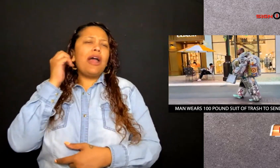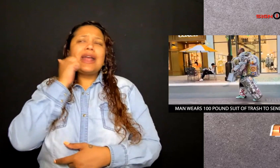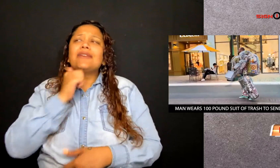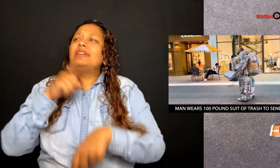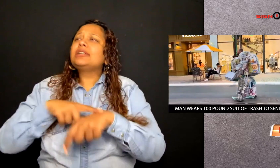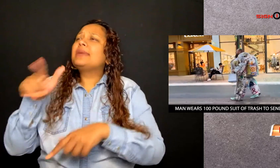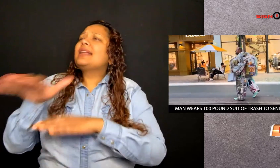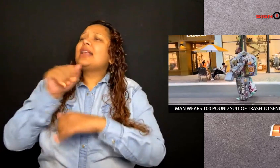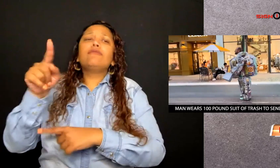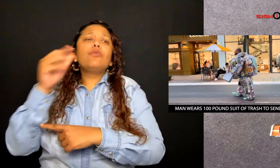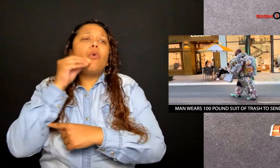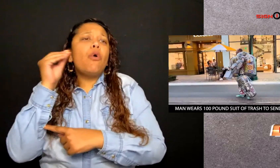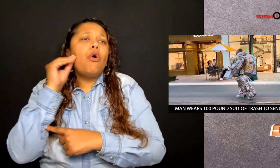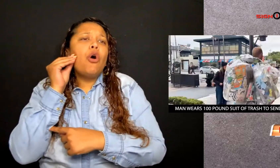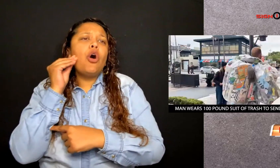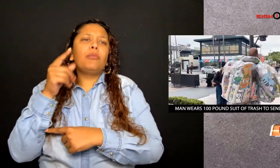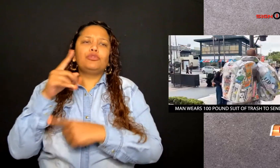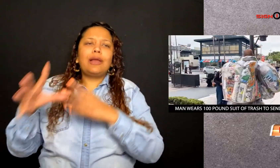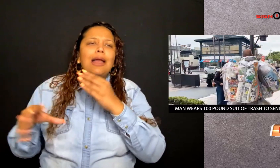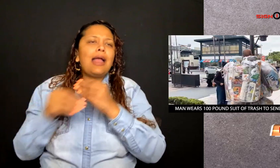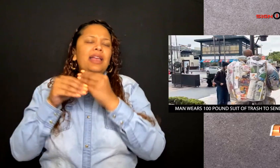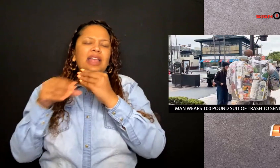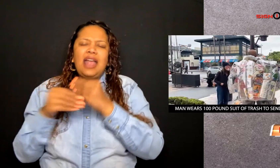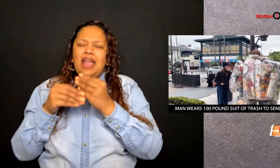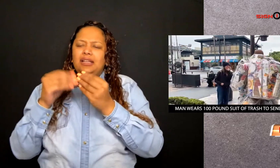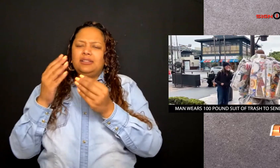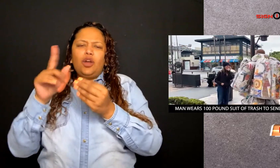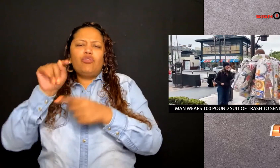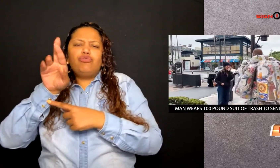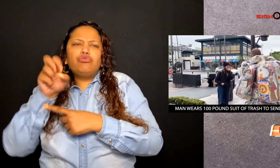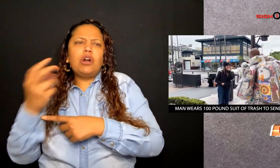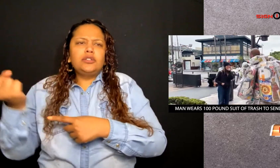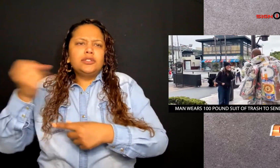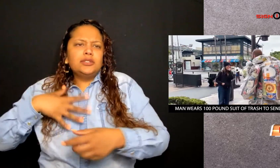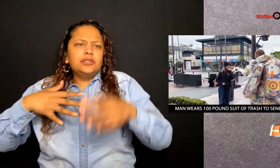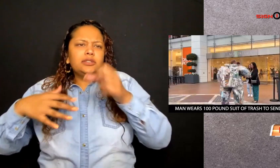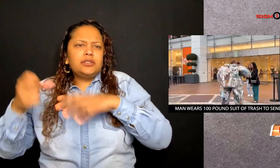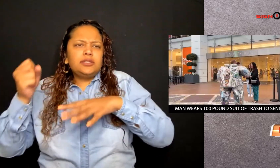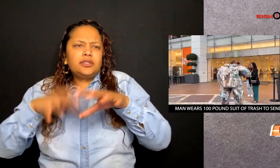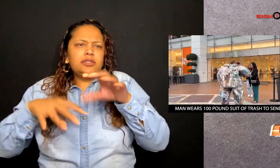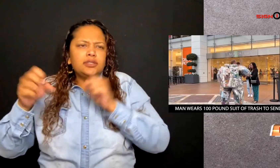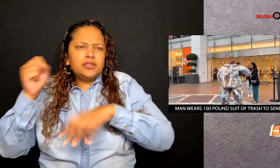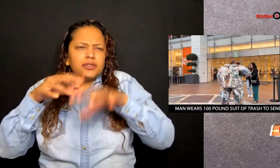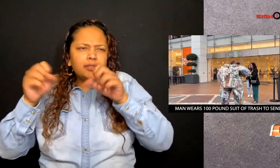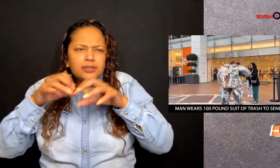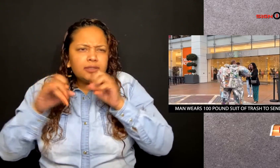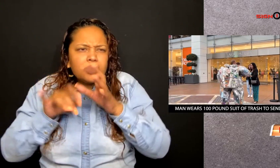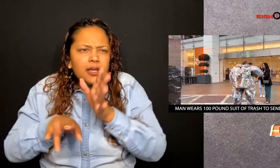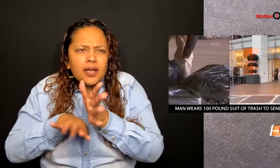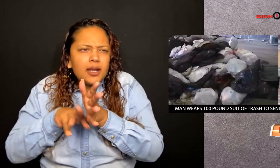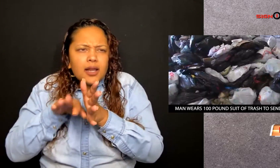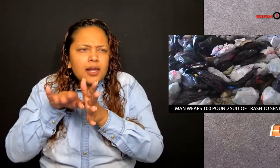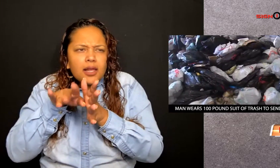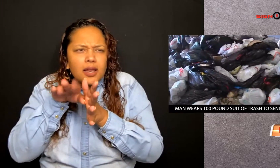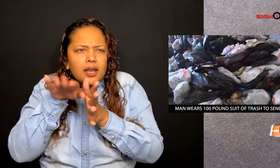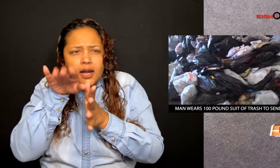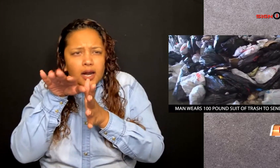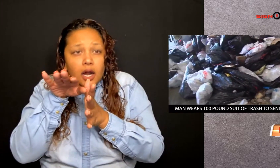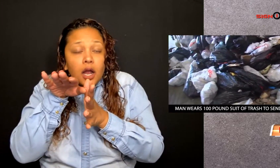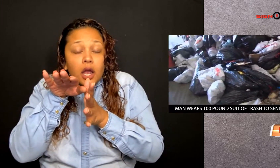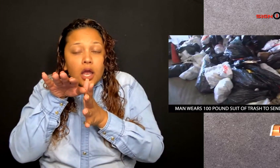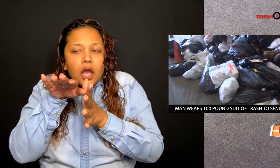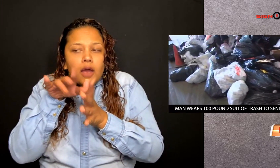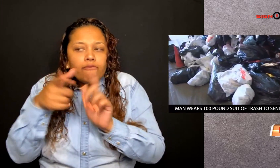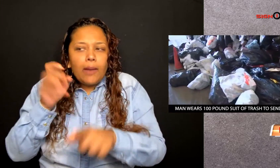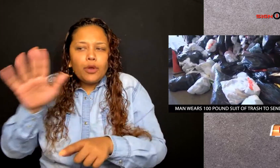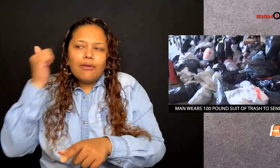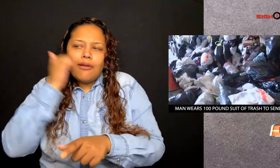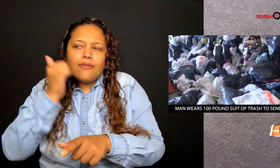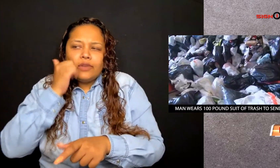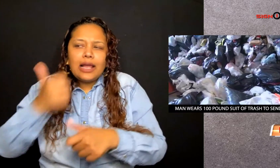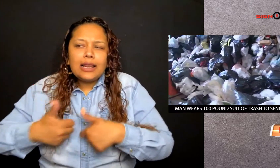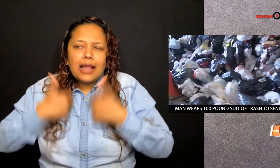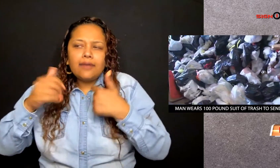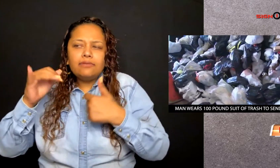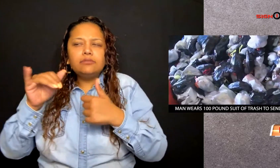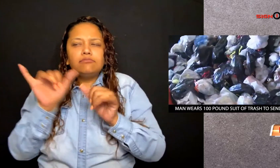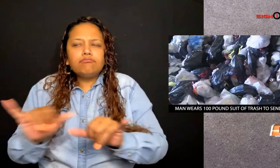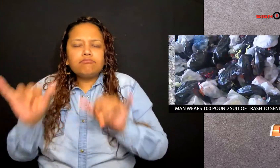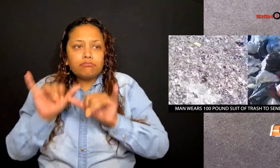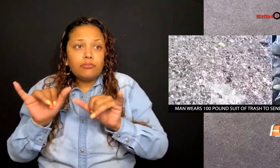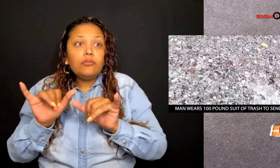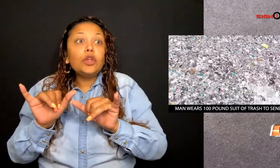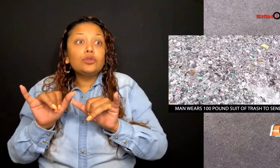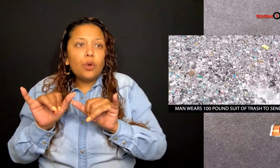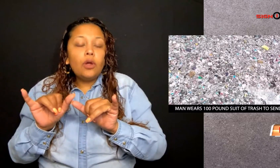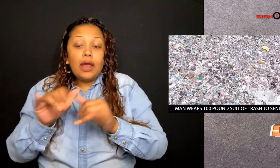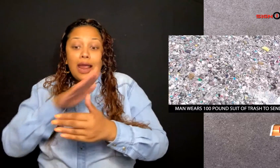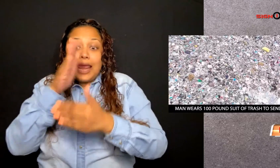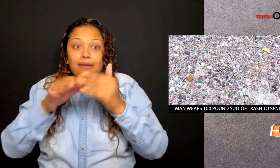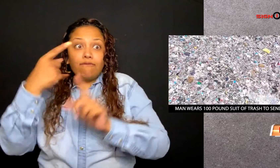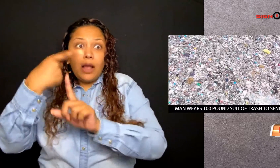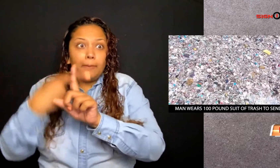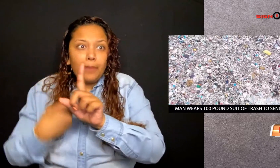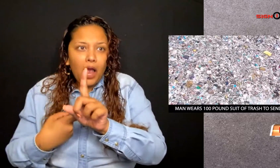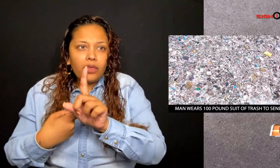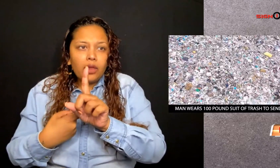every time he left his home he added pieces of trash from his lifestyle